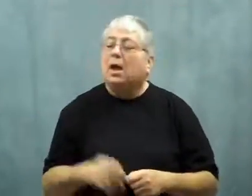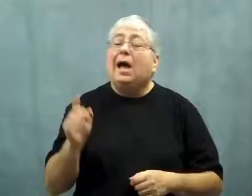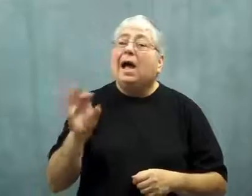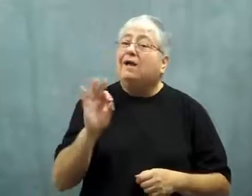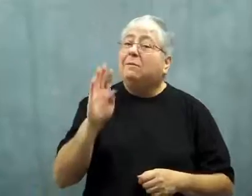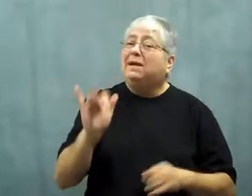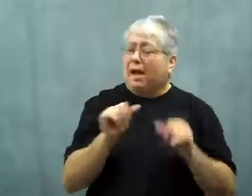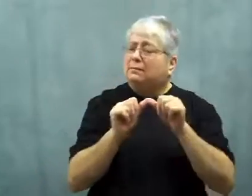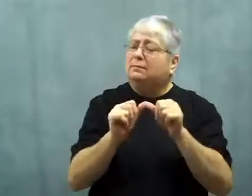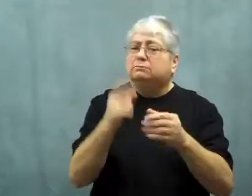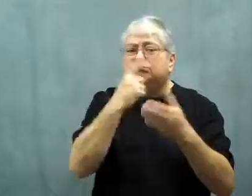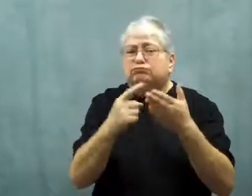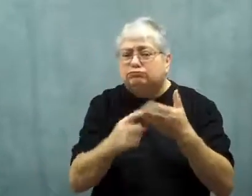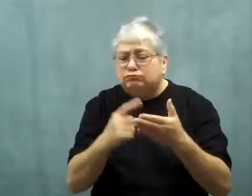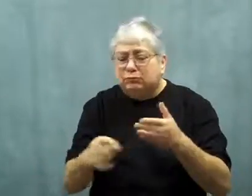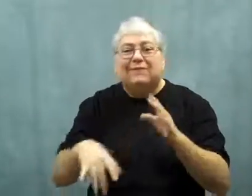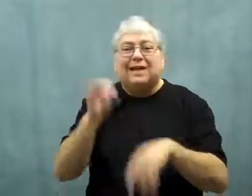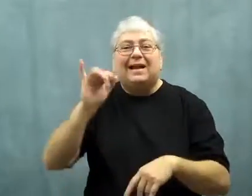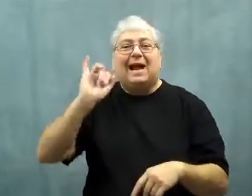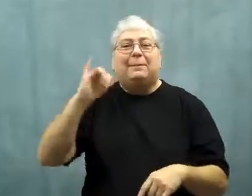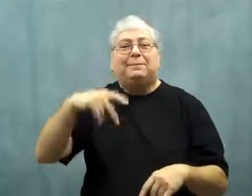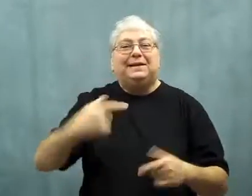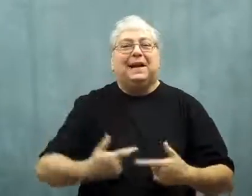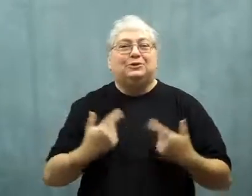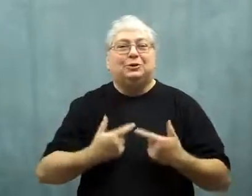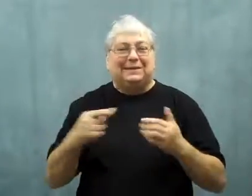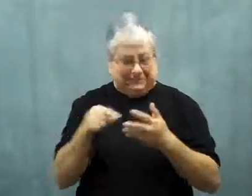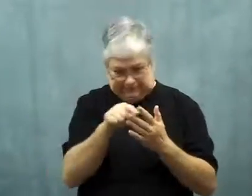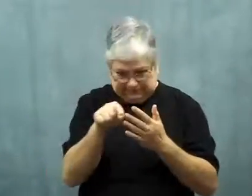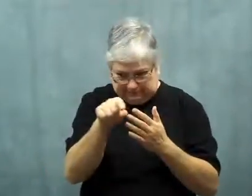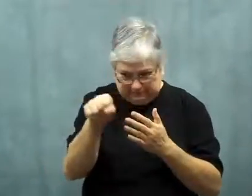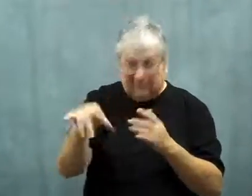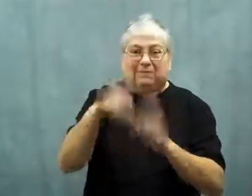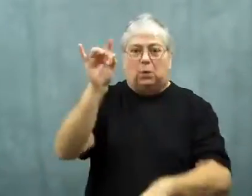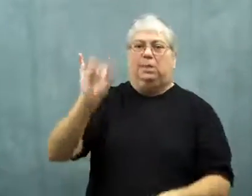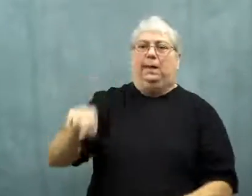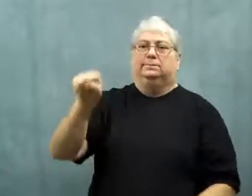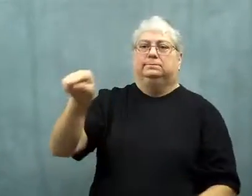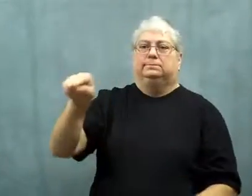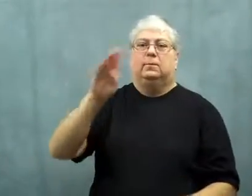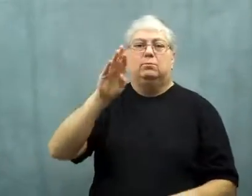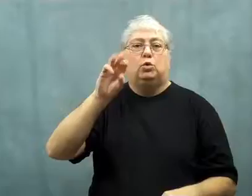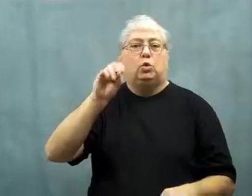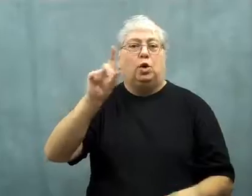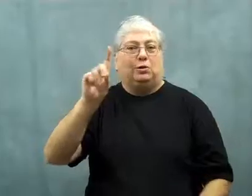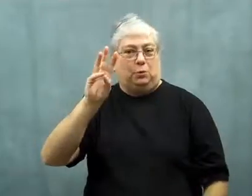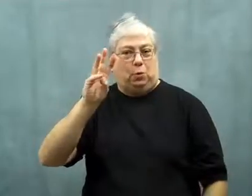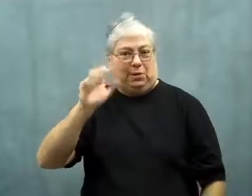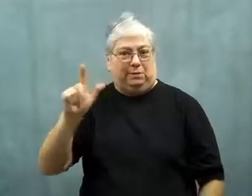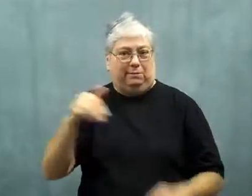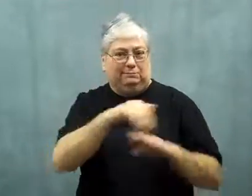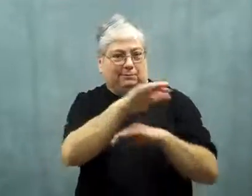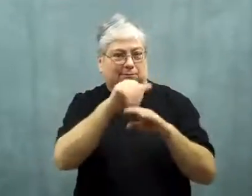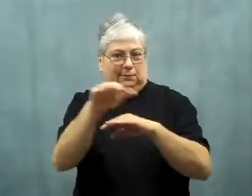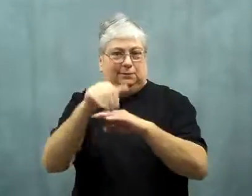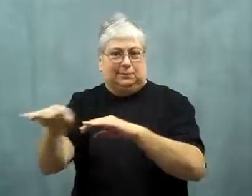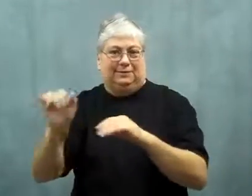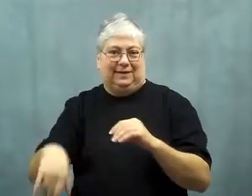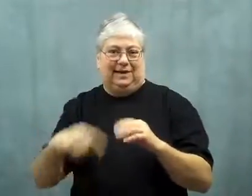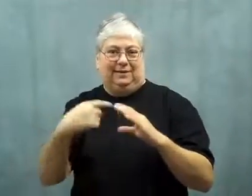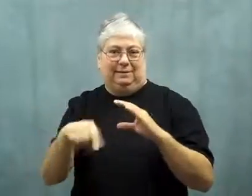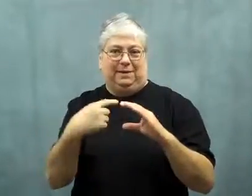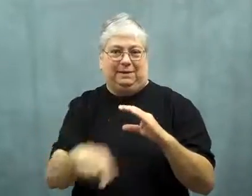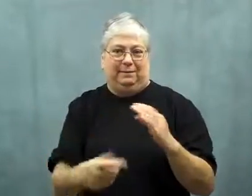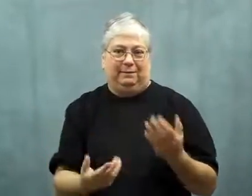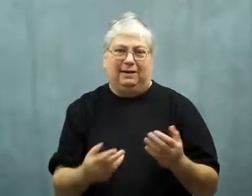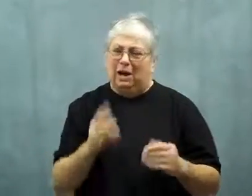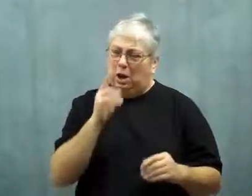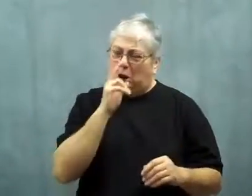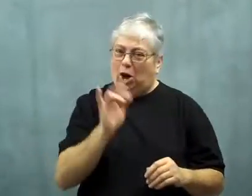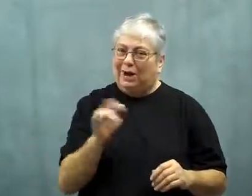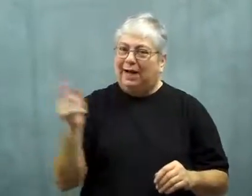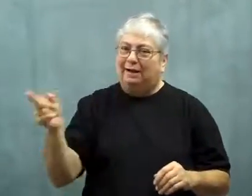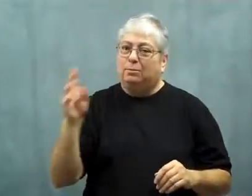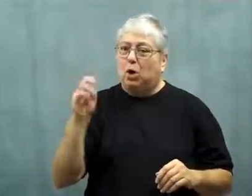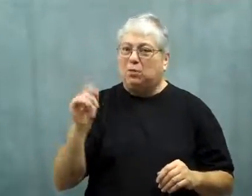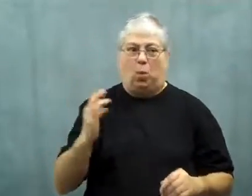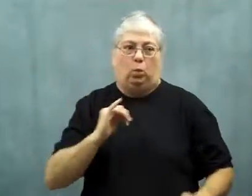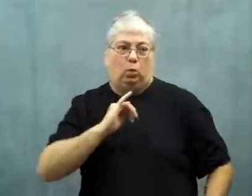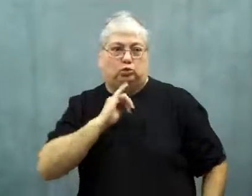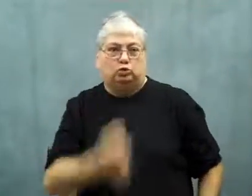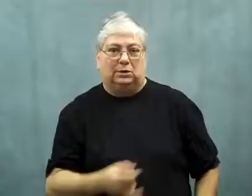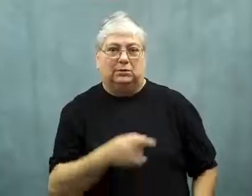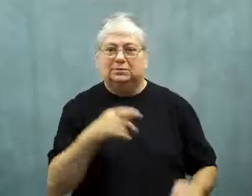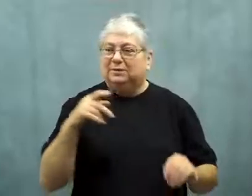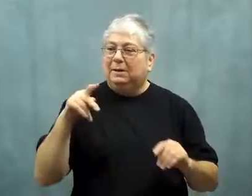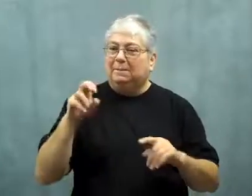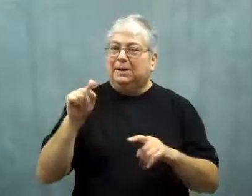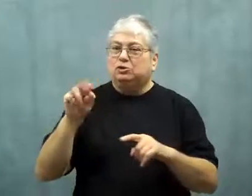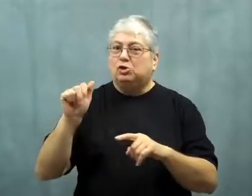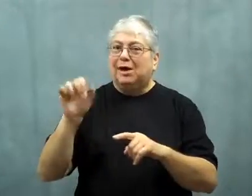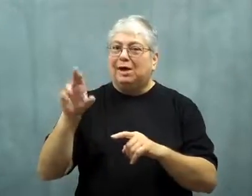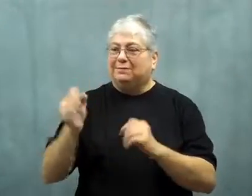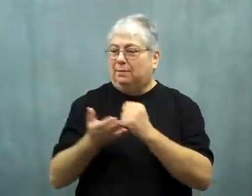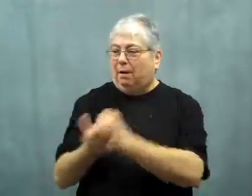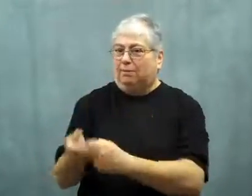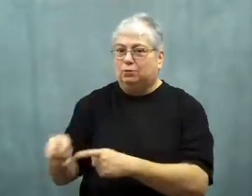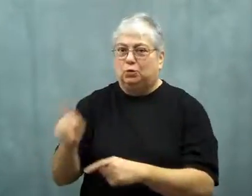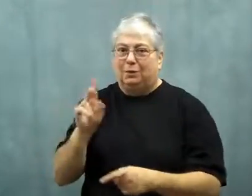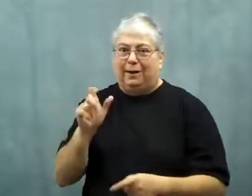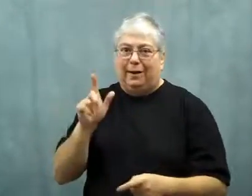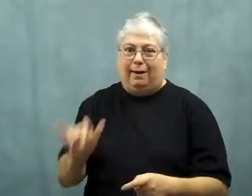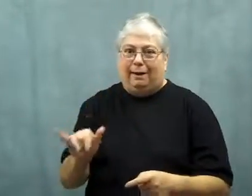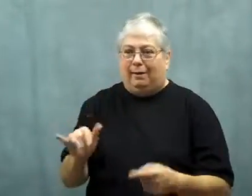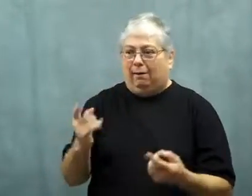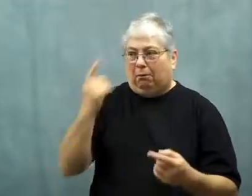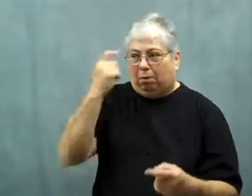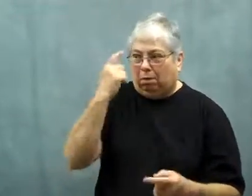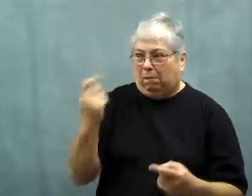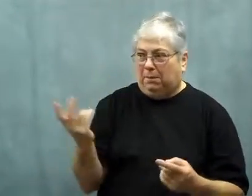The FBI traced the IP address on the emails back to Broadwell.